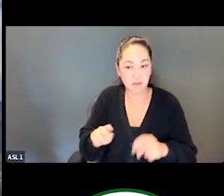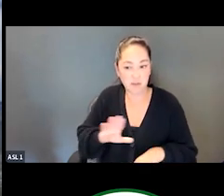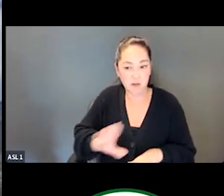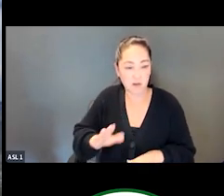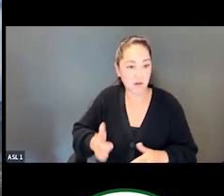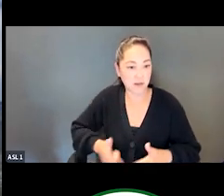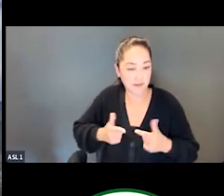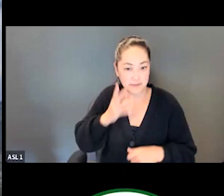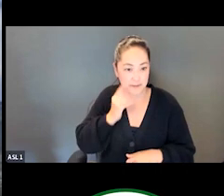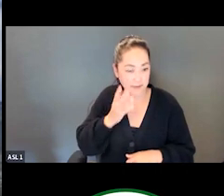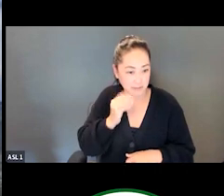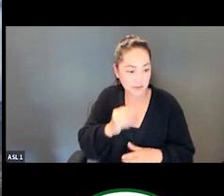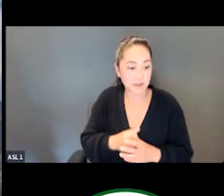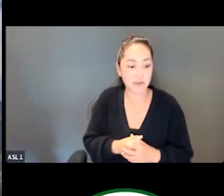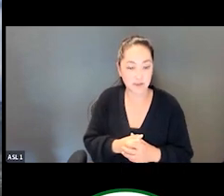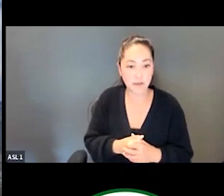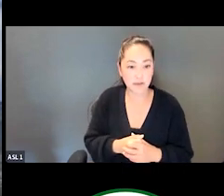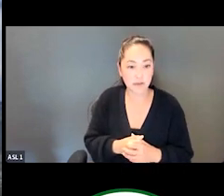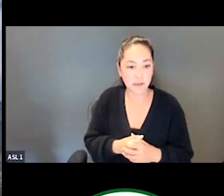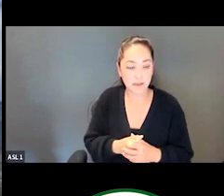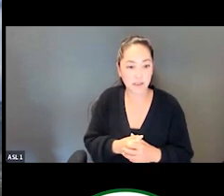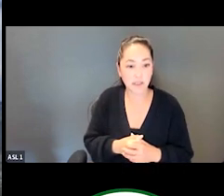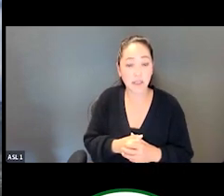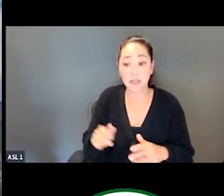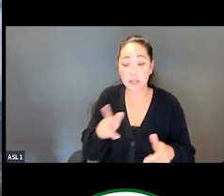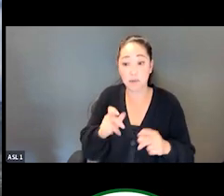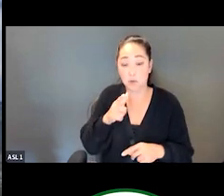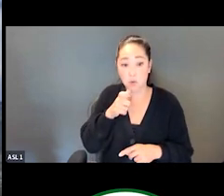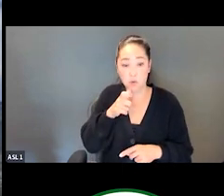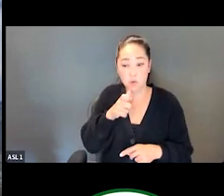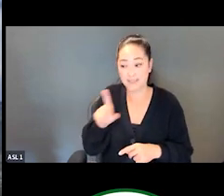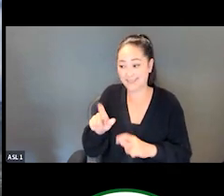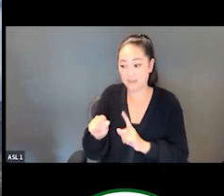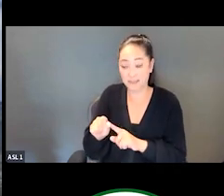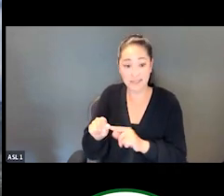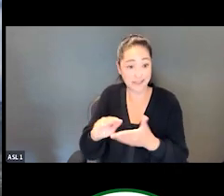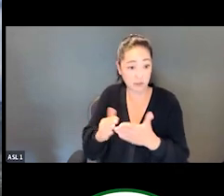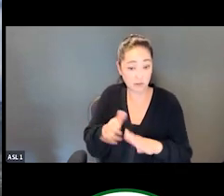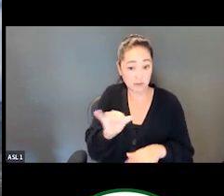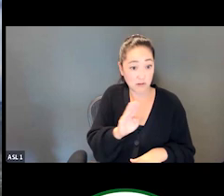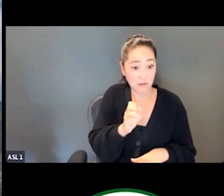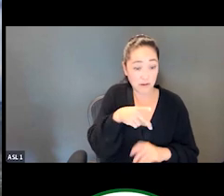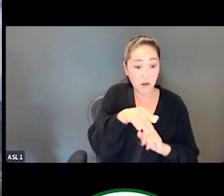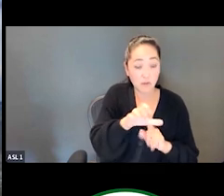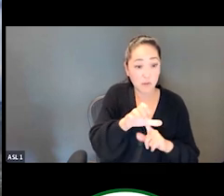who represent the intersectionality that those stories are out there and that they are not